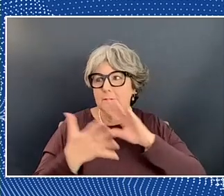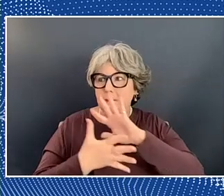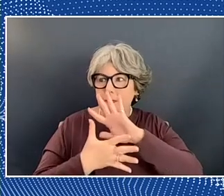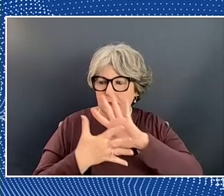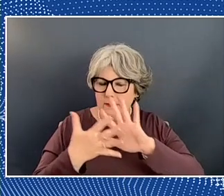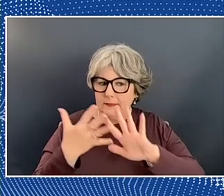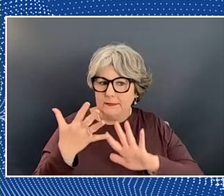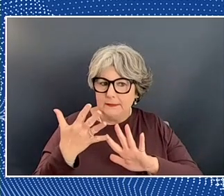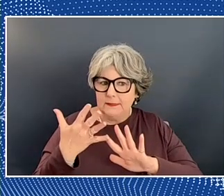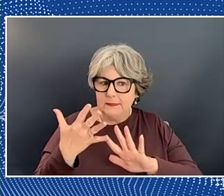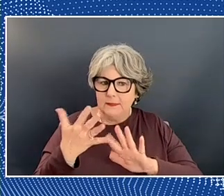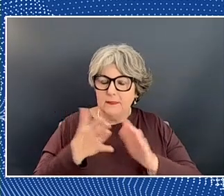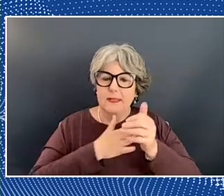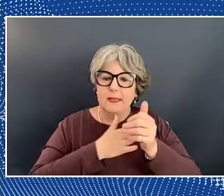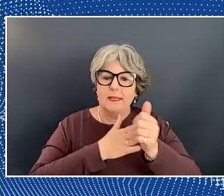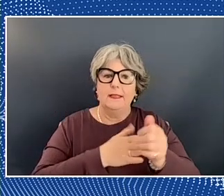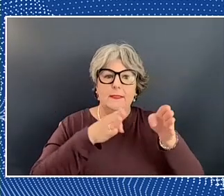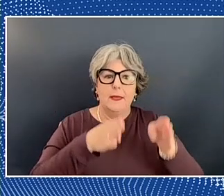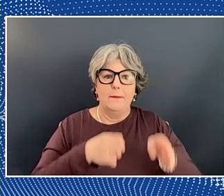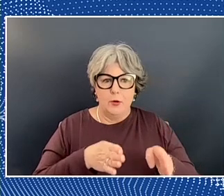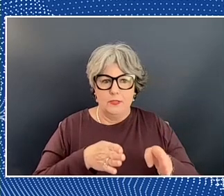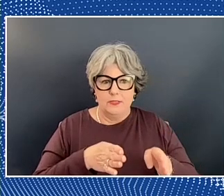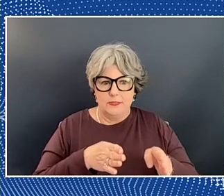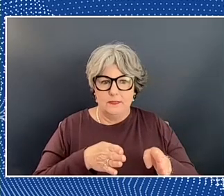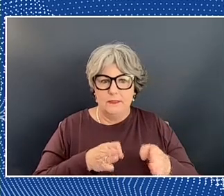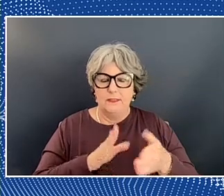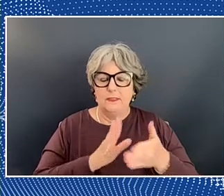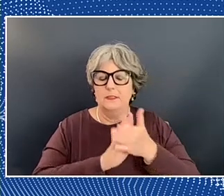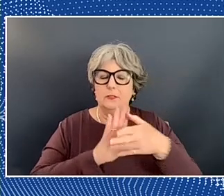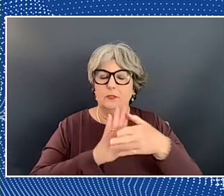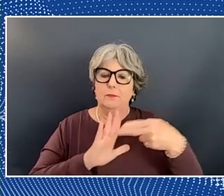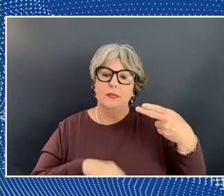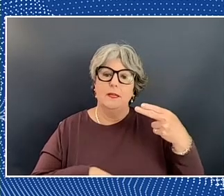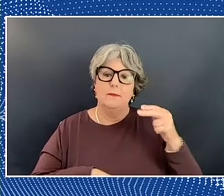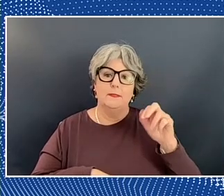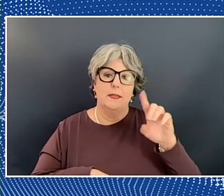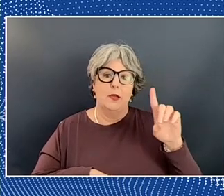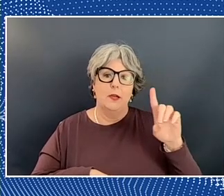lead them to this hardship in the first place of not being able to pay their loans